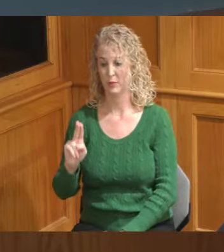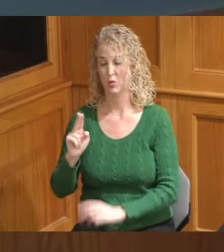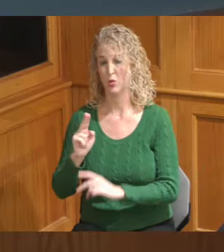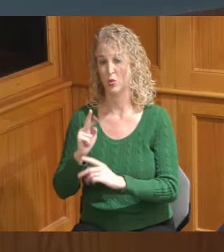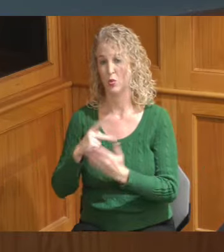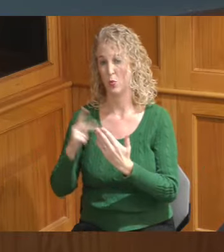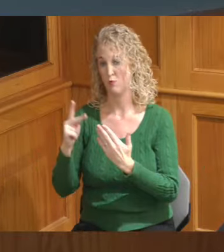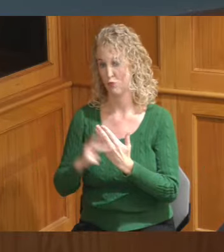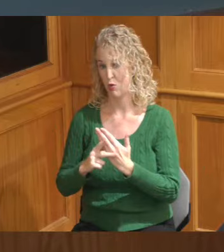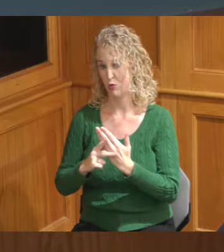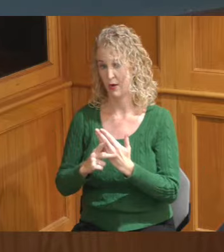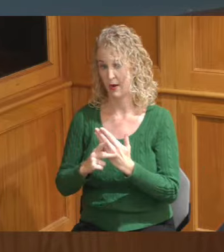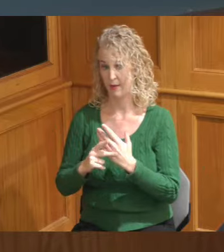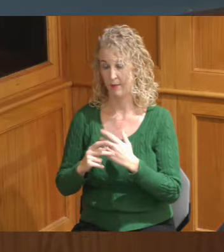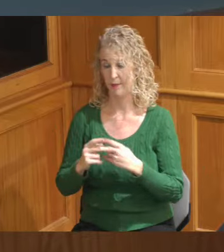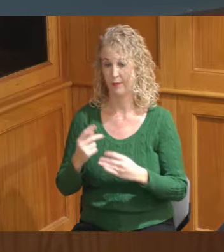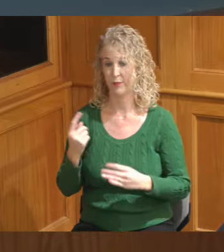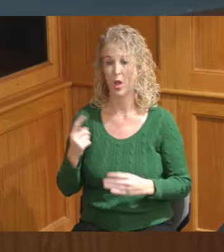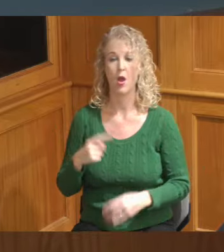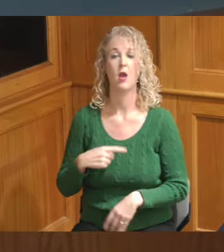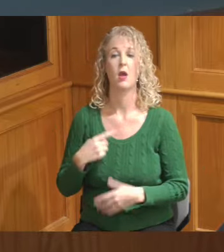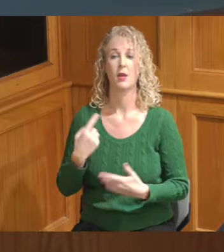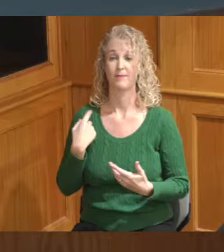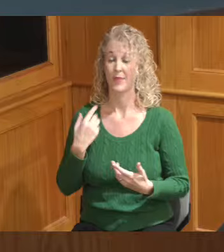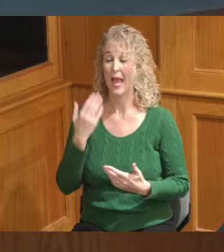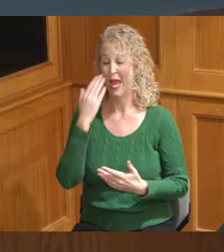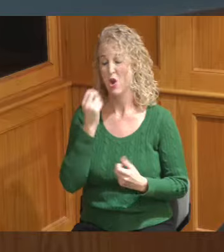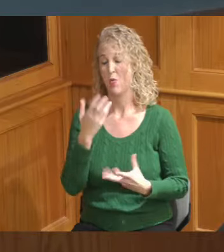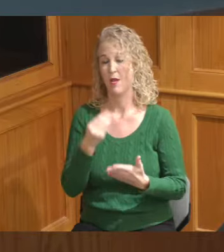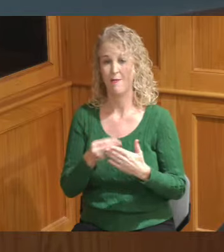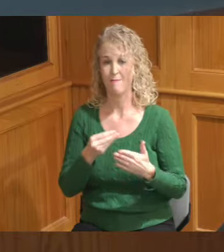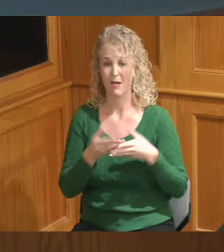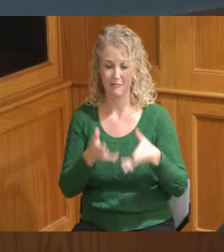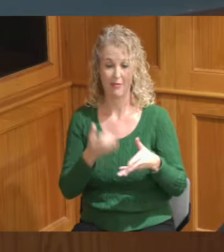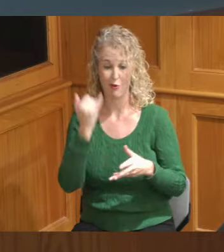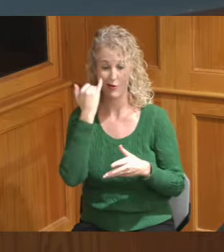but there is plenty of money in the sewer backup program for relief for citizens that continue to